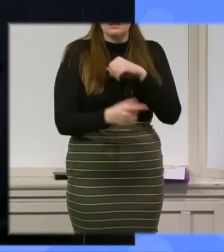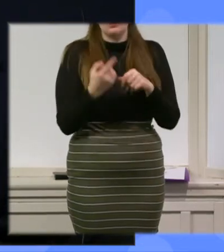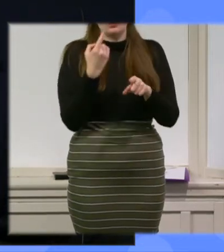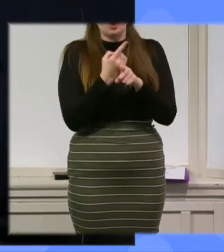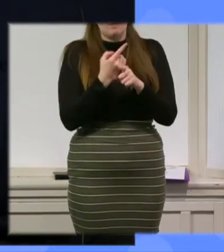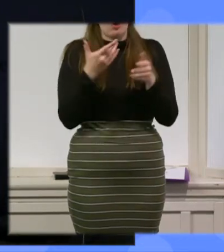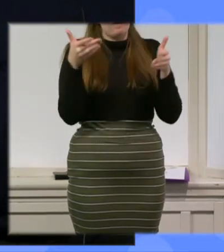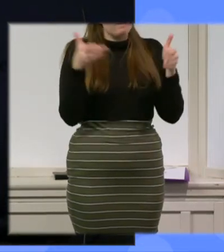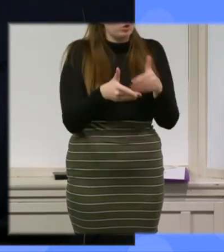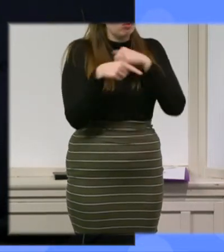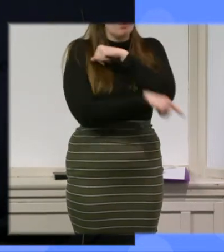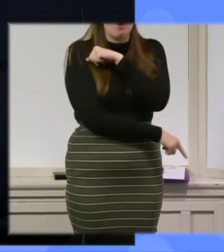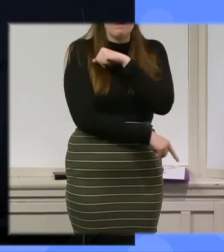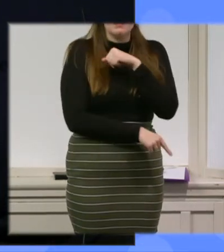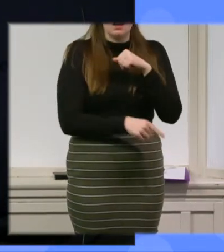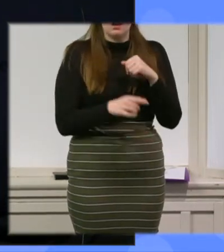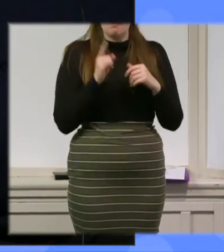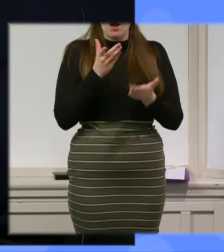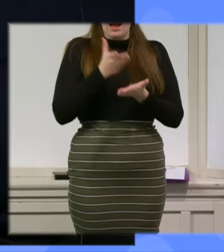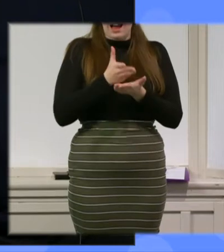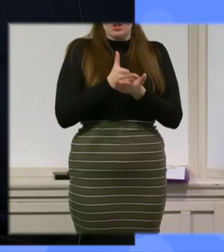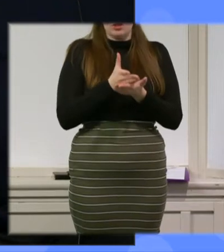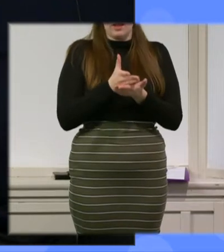funeral poverty and actually do you know what at the end of the day it's just all